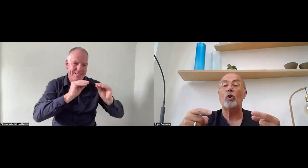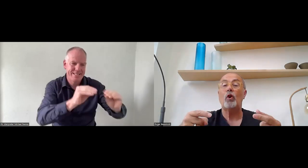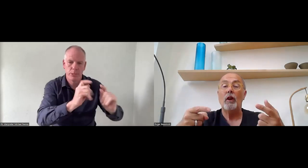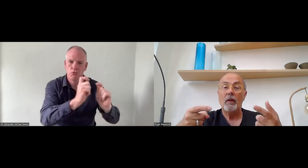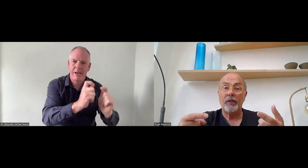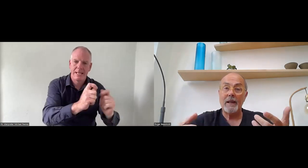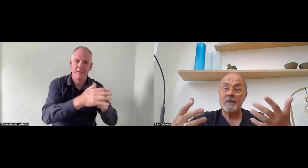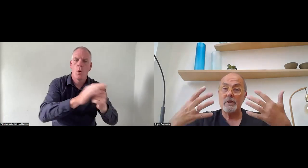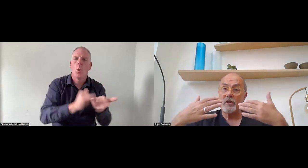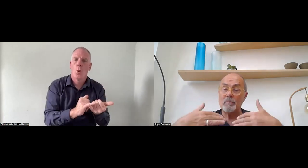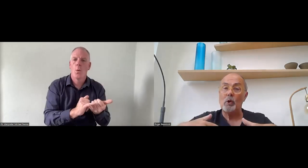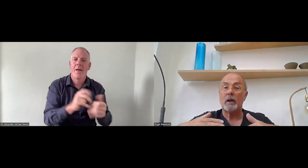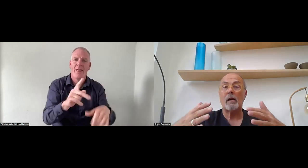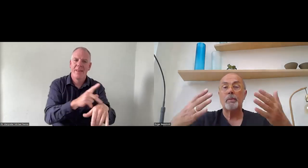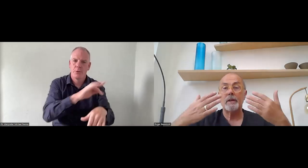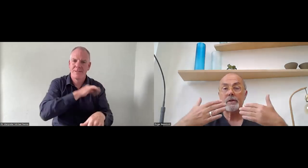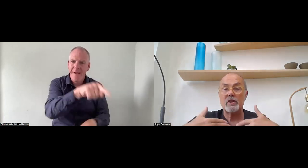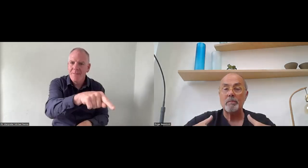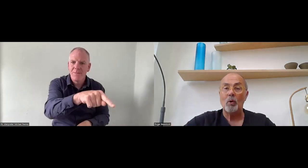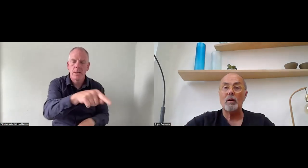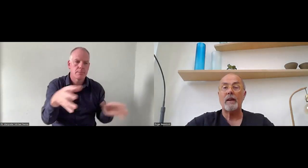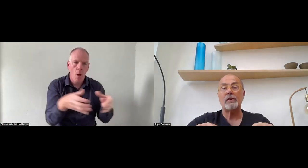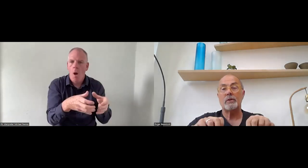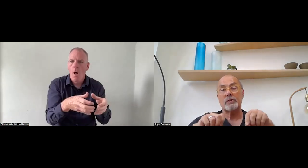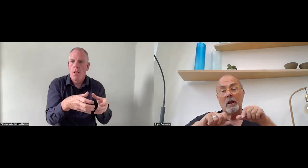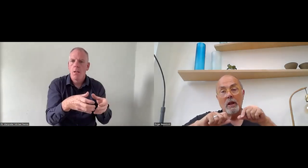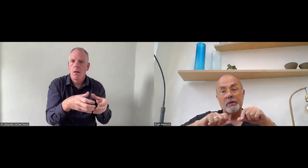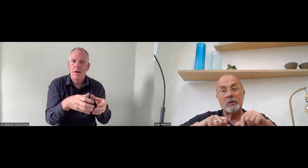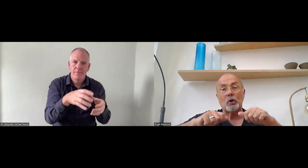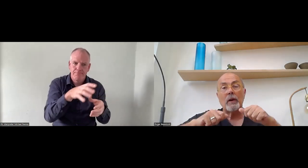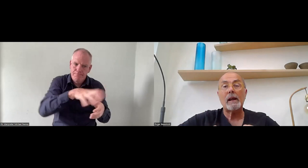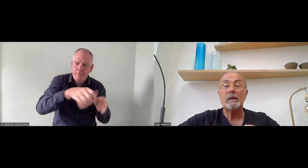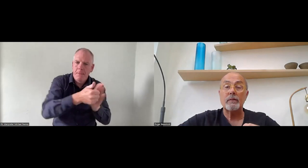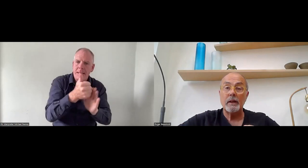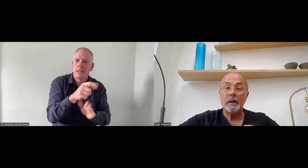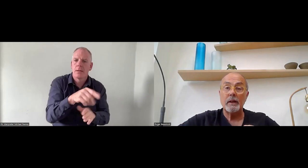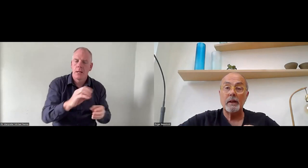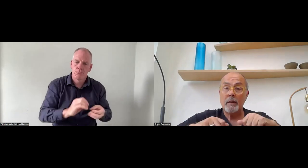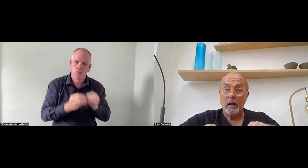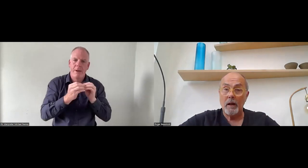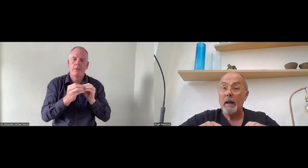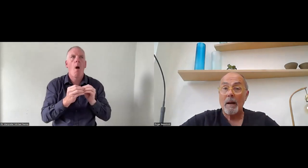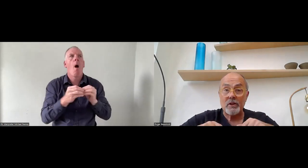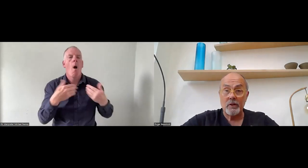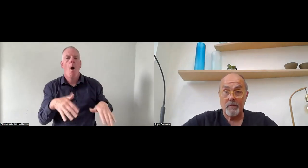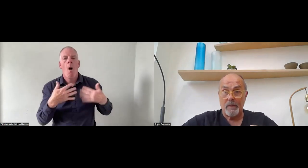for theatres and smaller companies and smaller venues to create the captions,